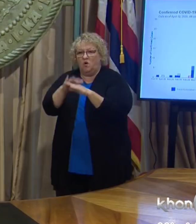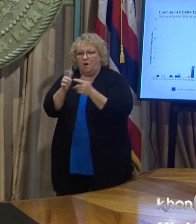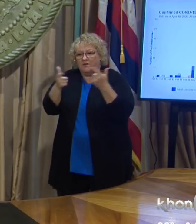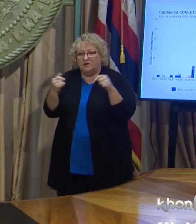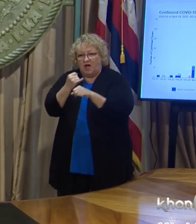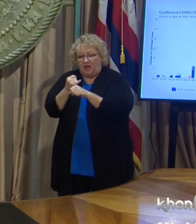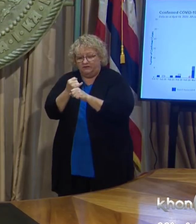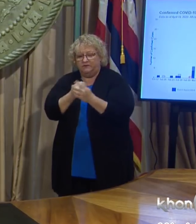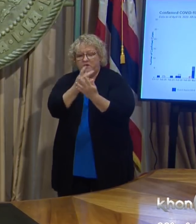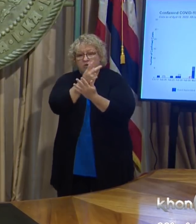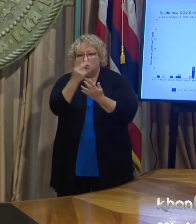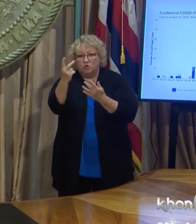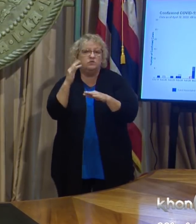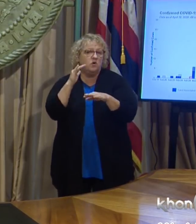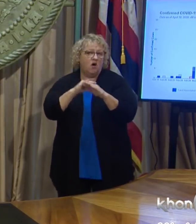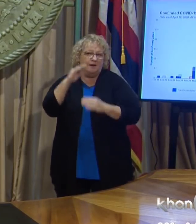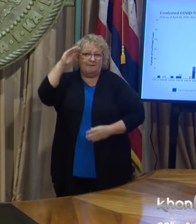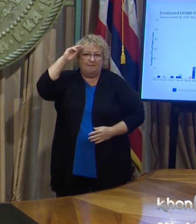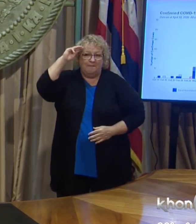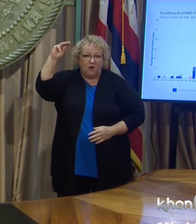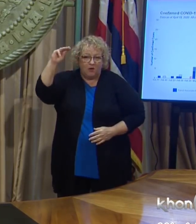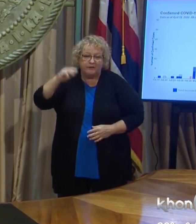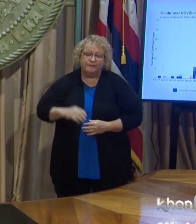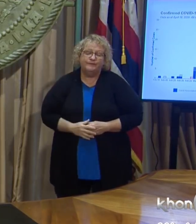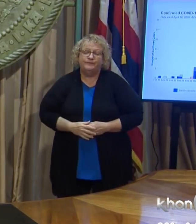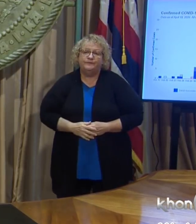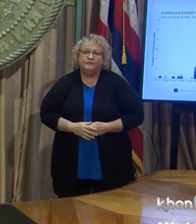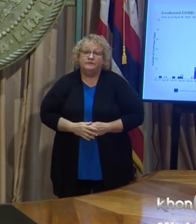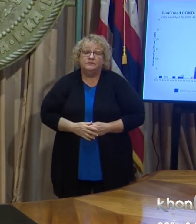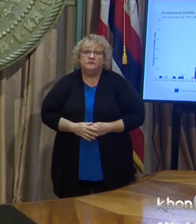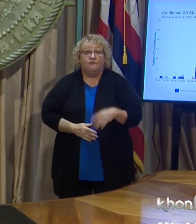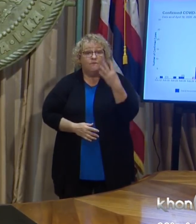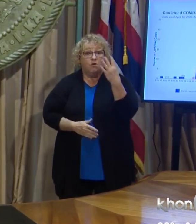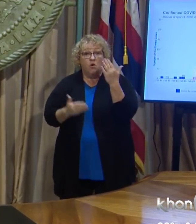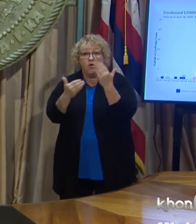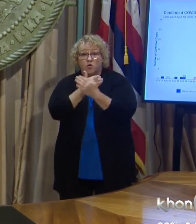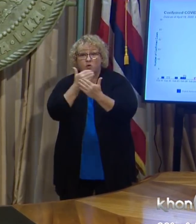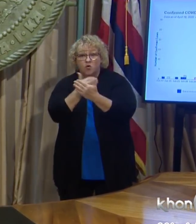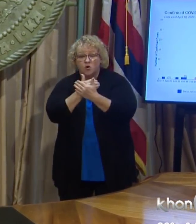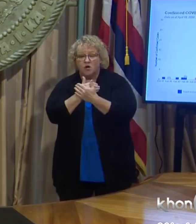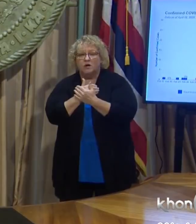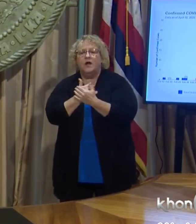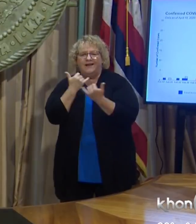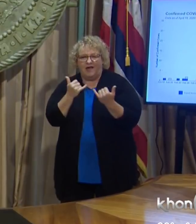4 NEW CASES WERE AT THE RESIDENCE. 2 ON THE BIG ISLAND. 2 ON MAUI.